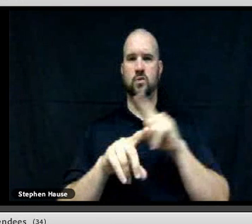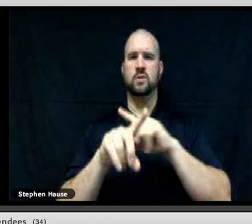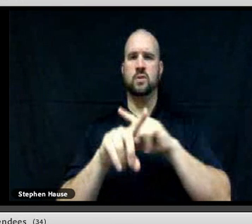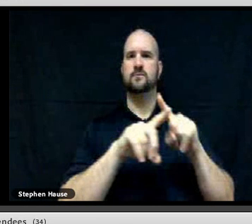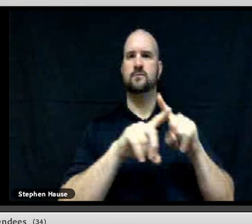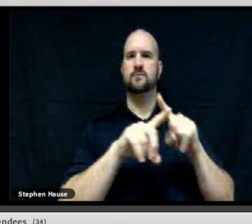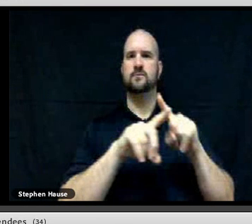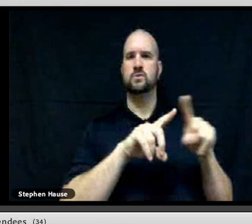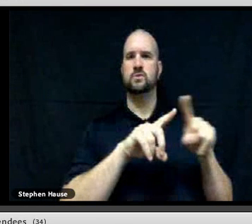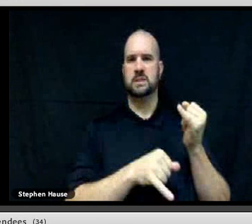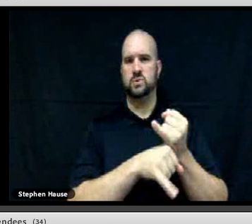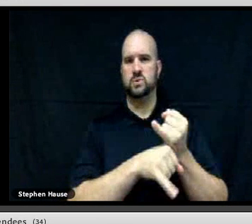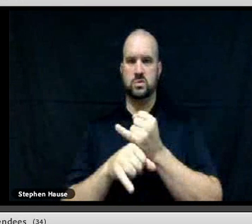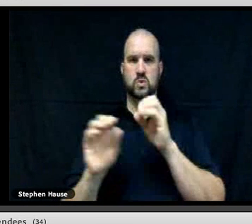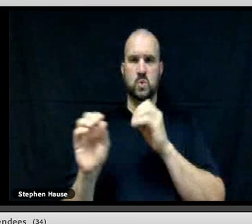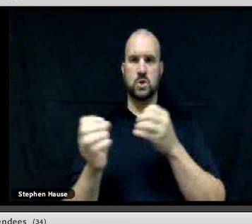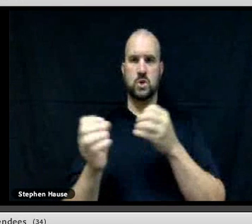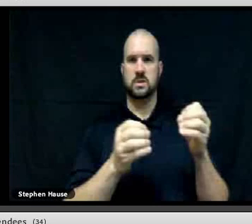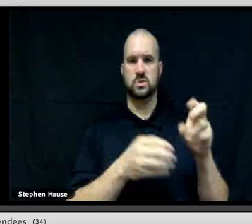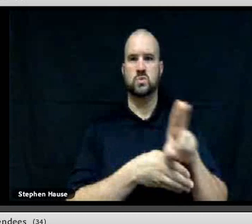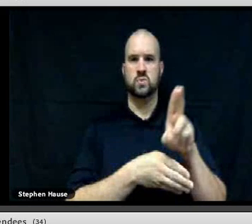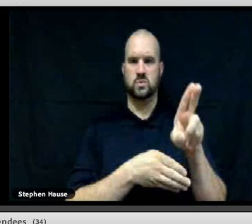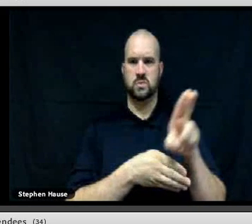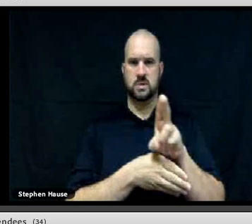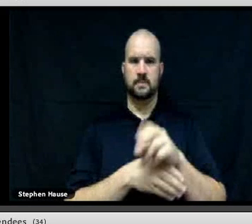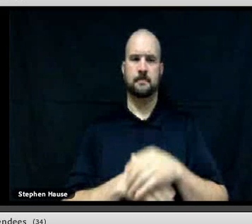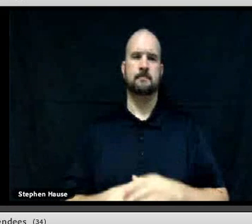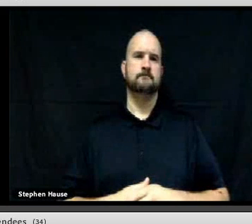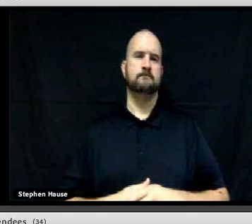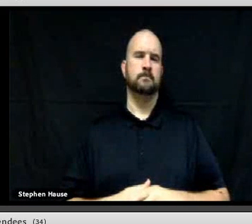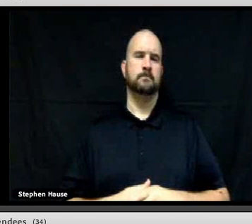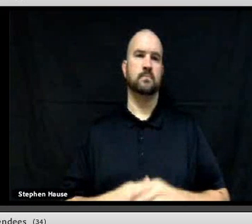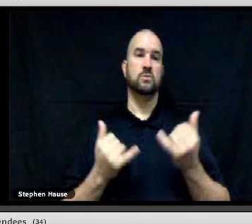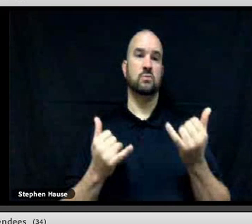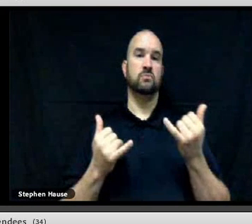So, right now, these are the 12 Rights Statements that, uh,